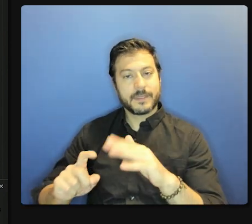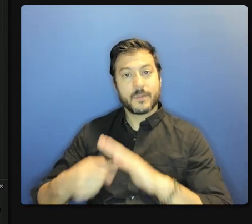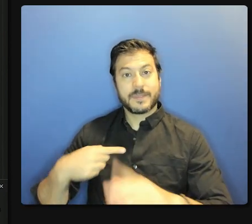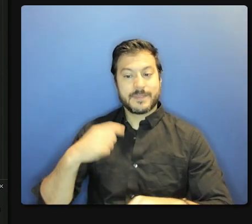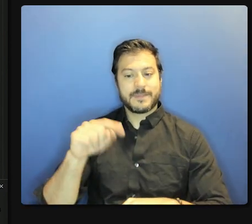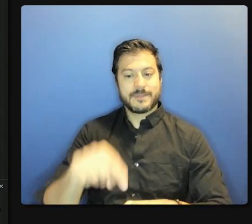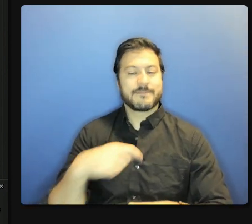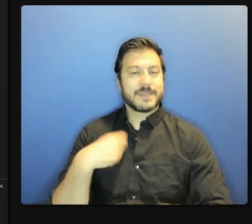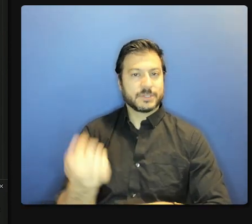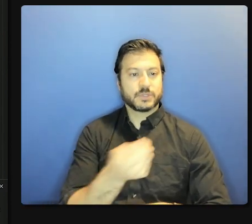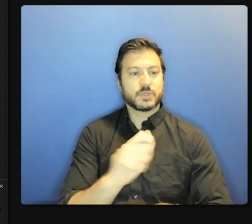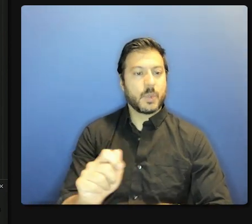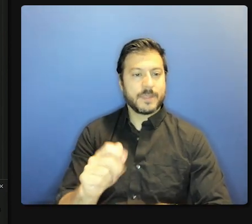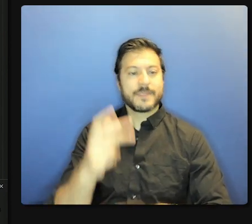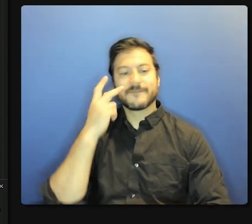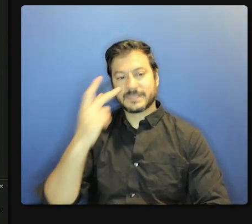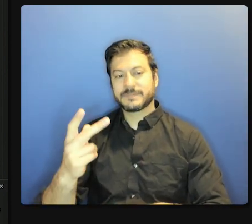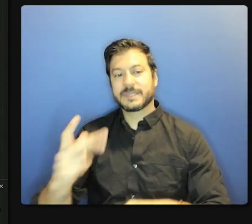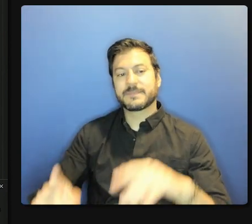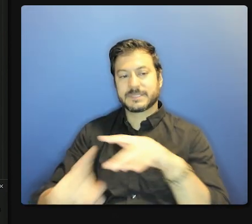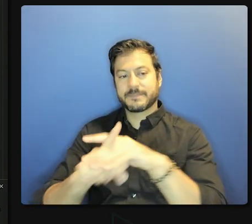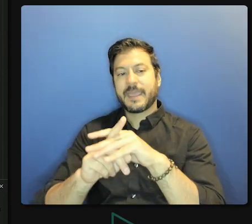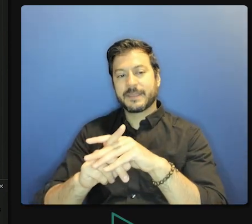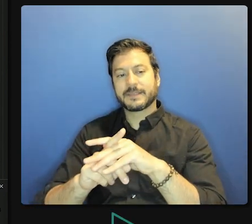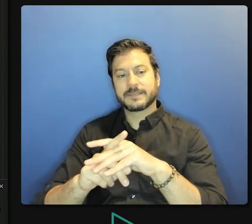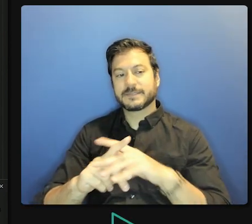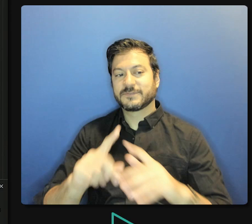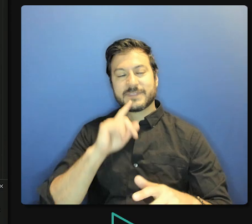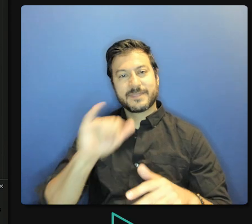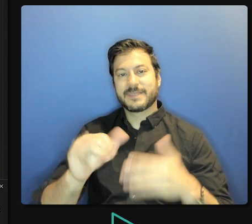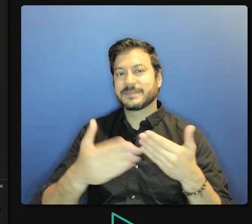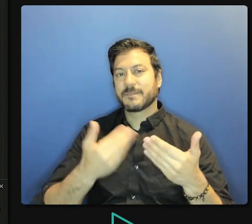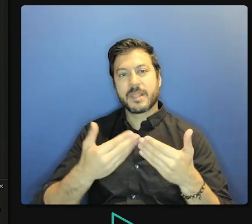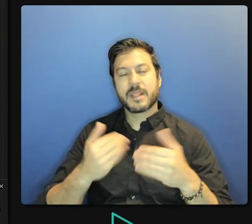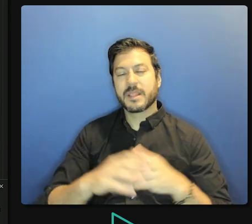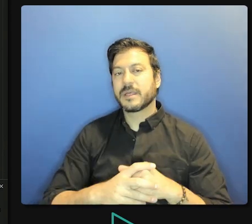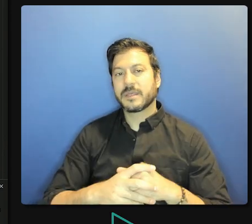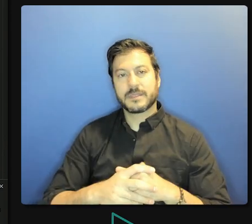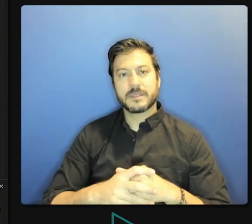Once I hit my sword the visibility comes back. It's that simple.